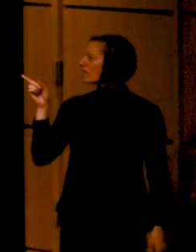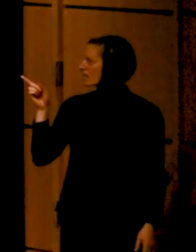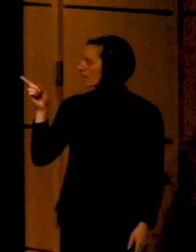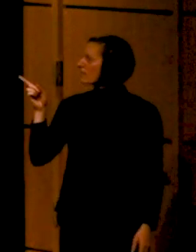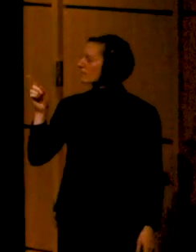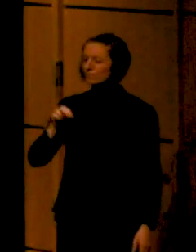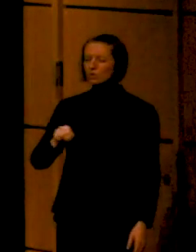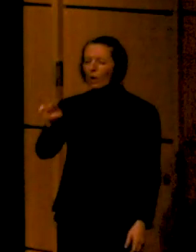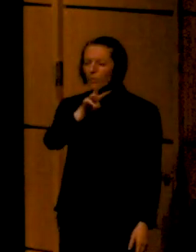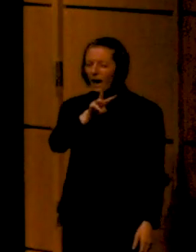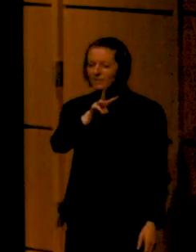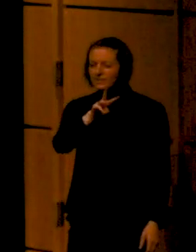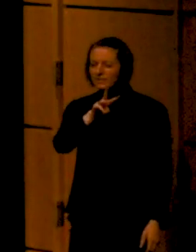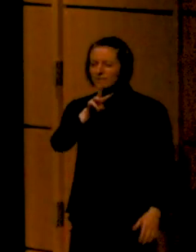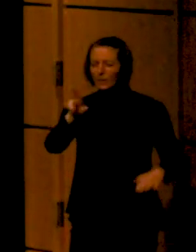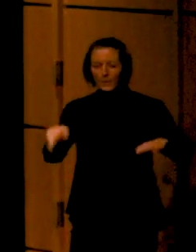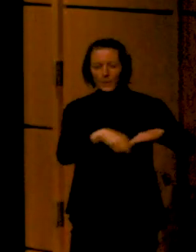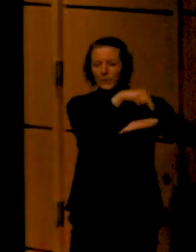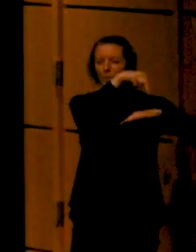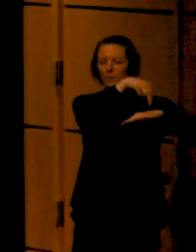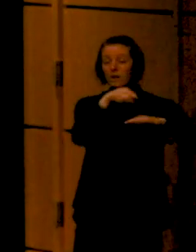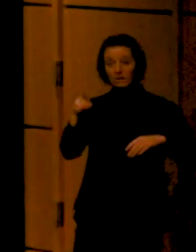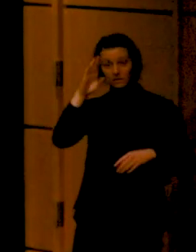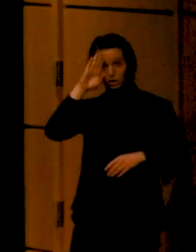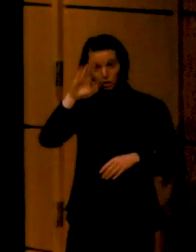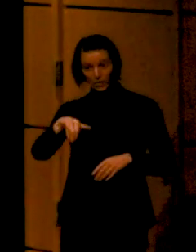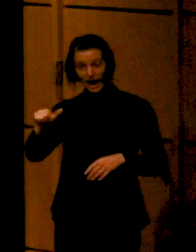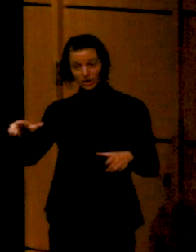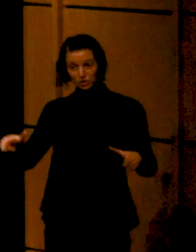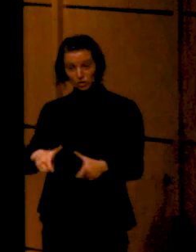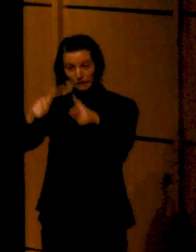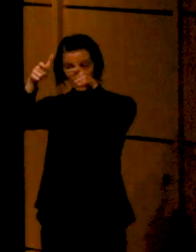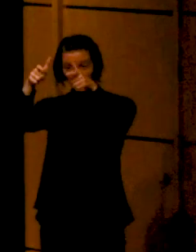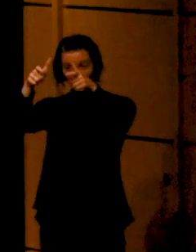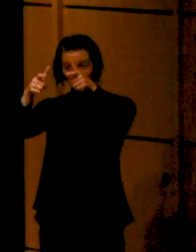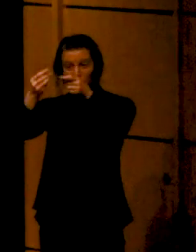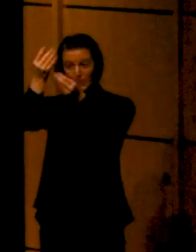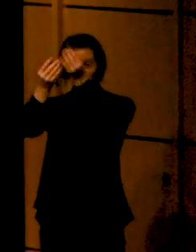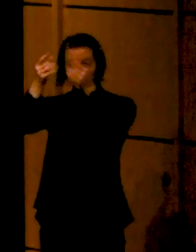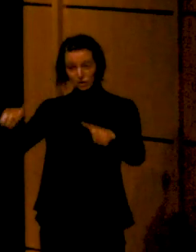If any of you recognize that chimney, I wish you do tell me so I can pinpoint the site.